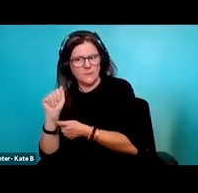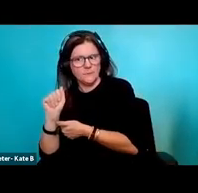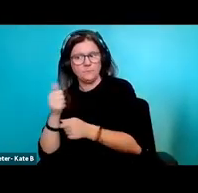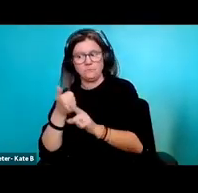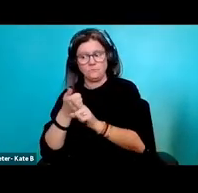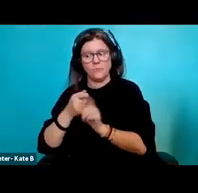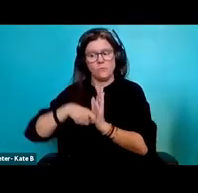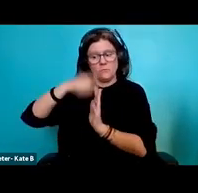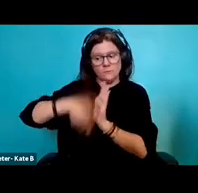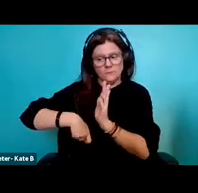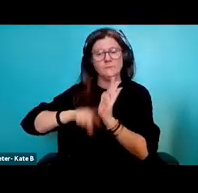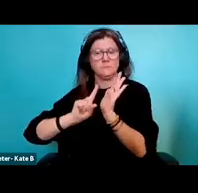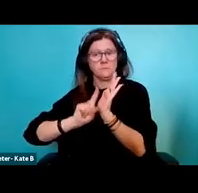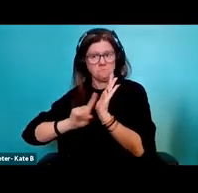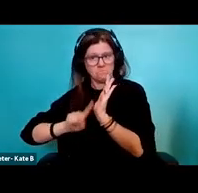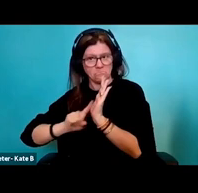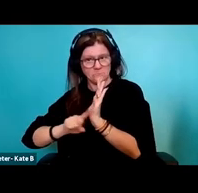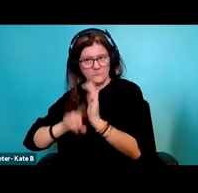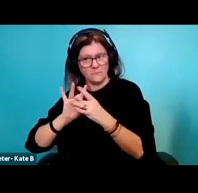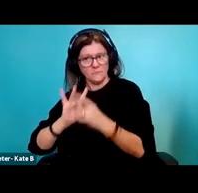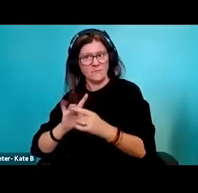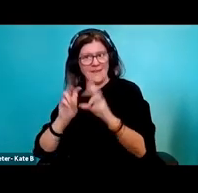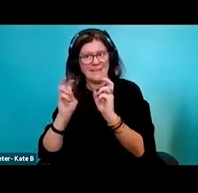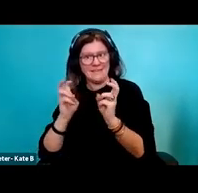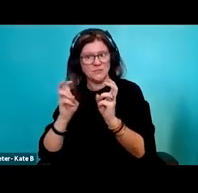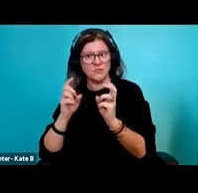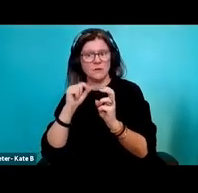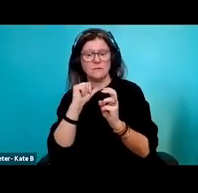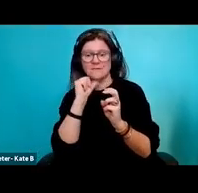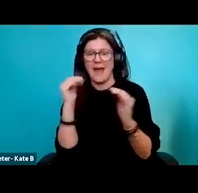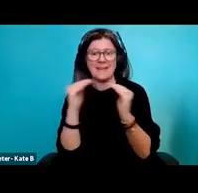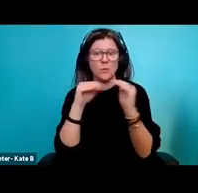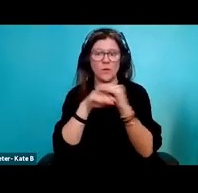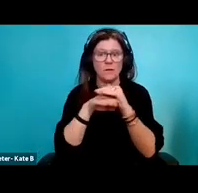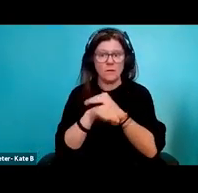and worked throughout her career on issues of the unequal access experienced by people